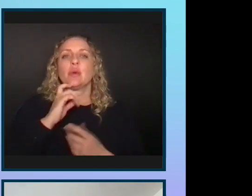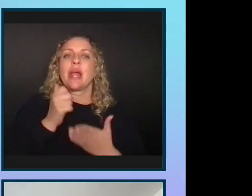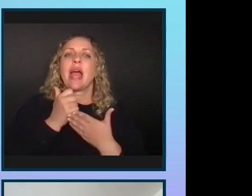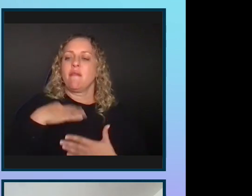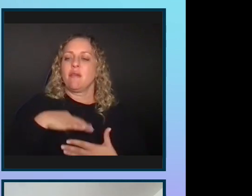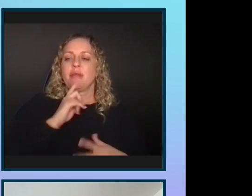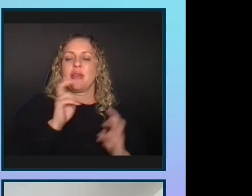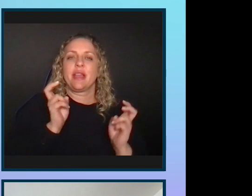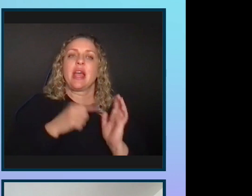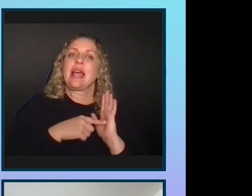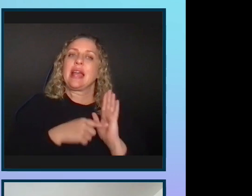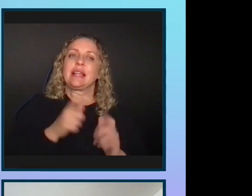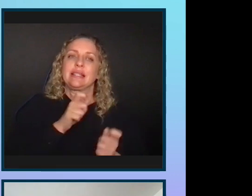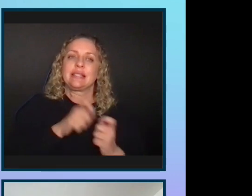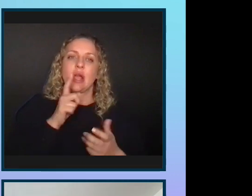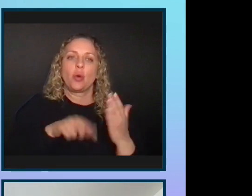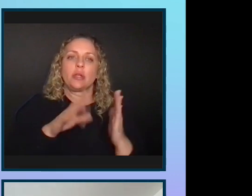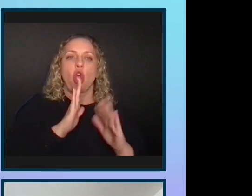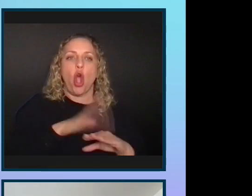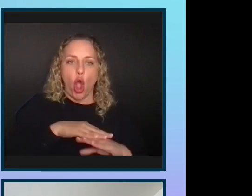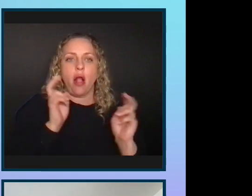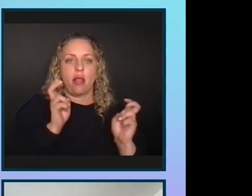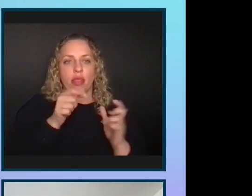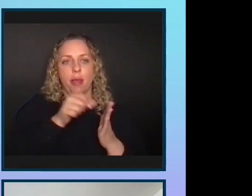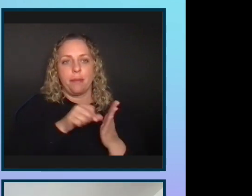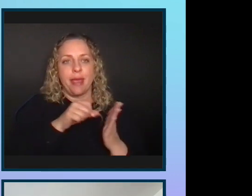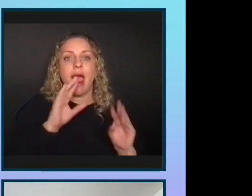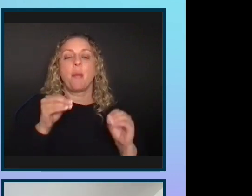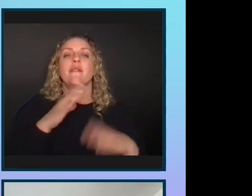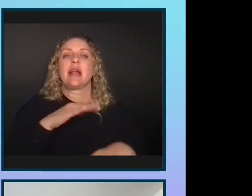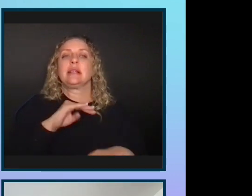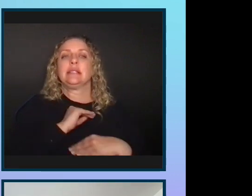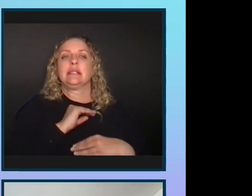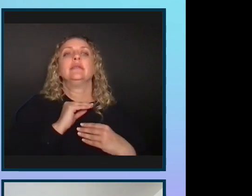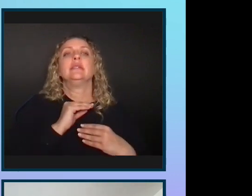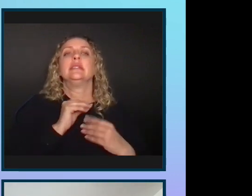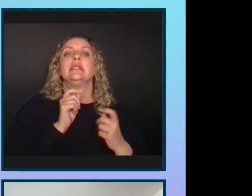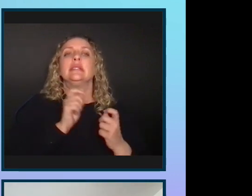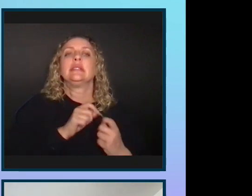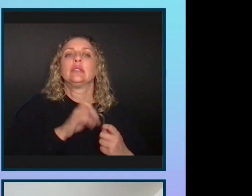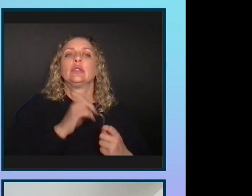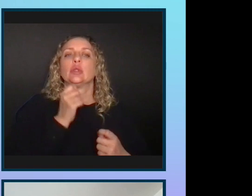indicates exactly what's on the page and provide like a sufficient amount of detail so that someone who's navigating through the page,